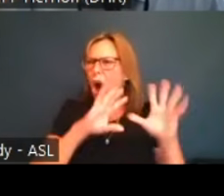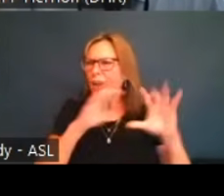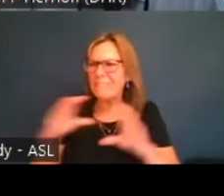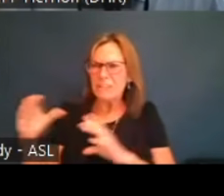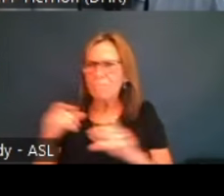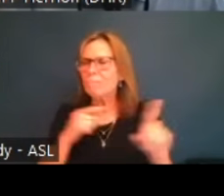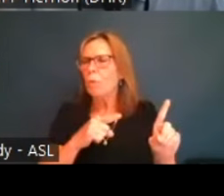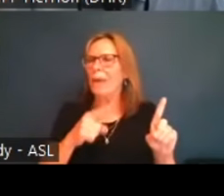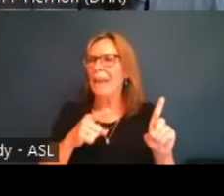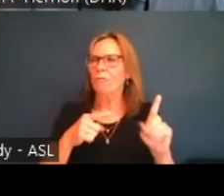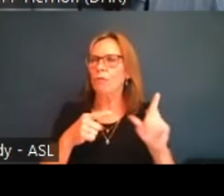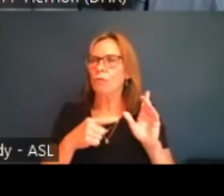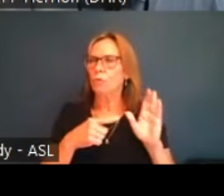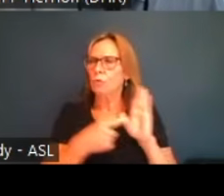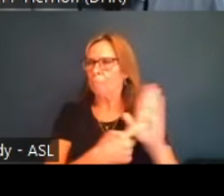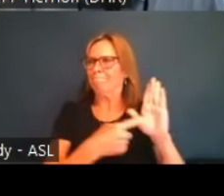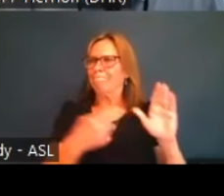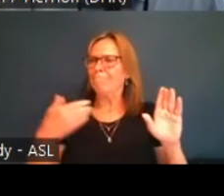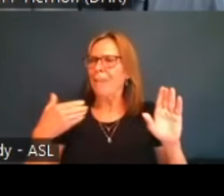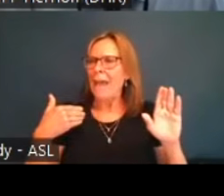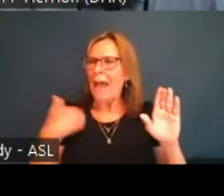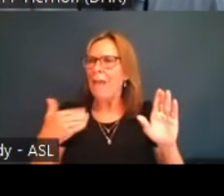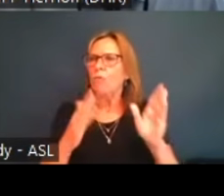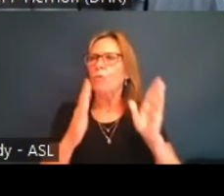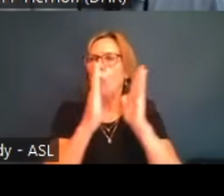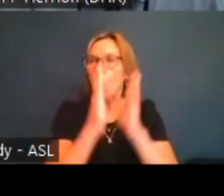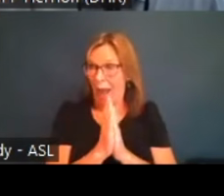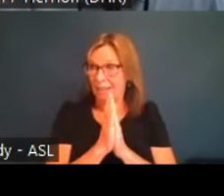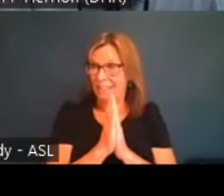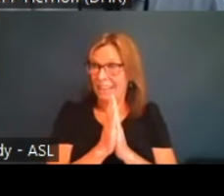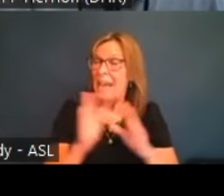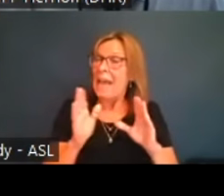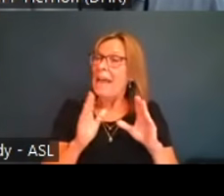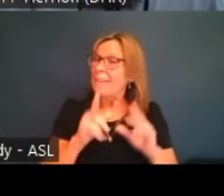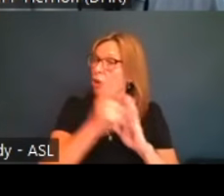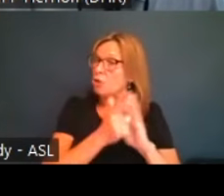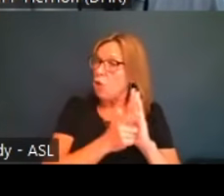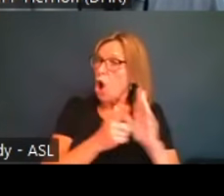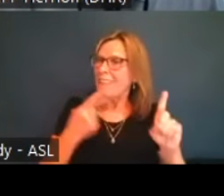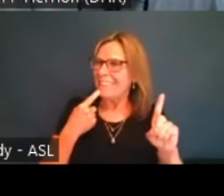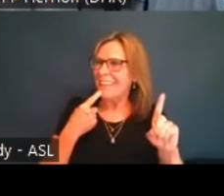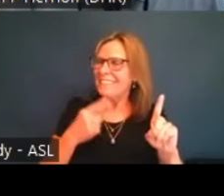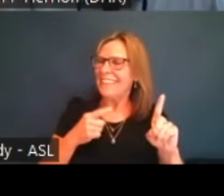to demonstrate that we reached out to the business owner or we reached out to the municipality and either we